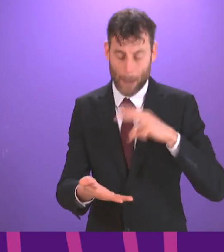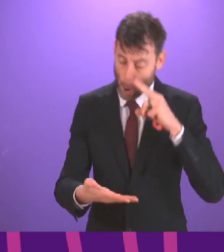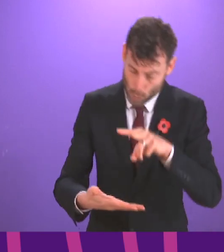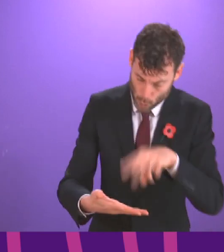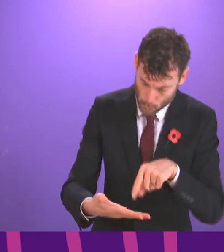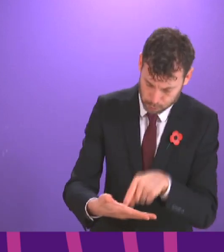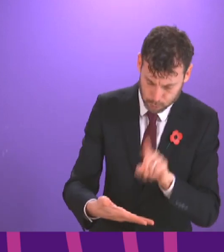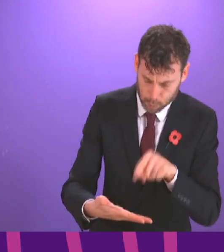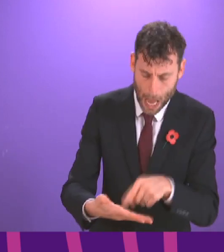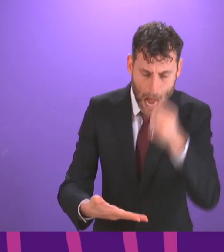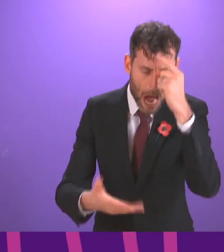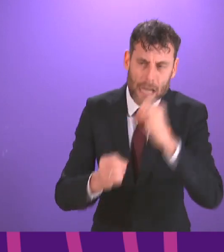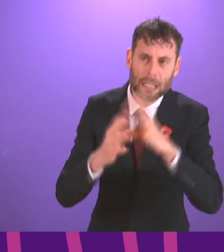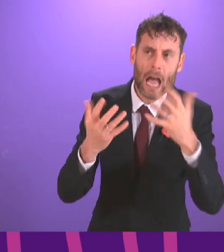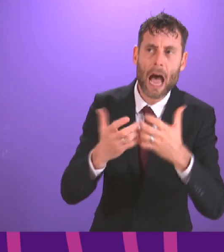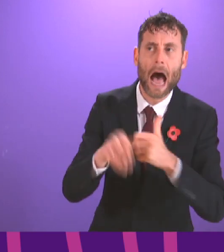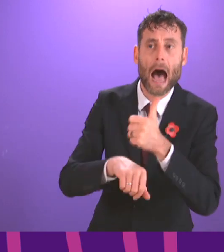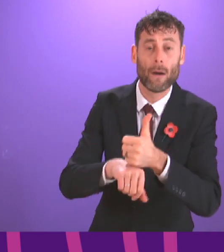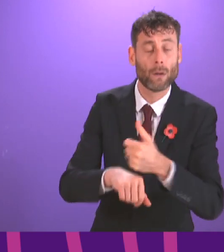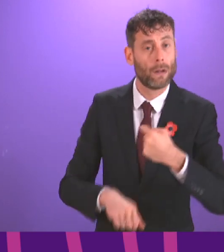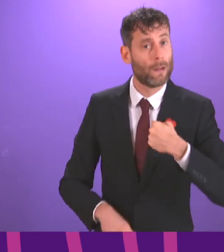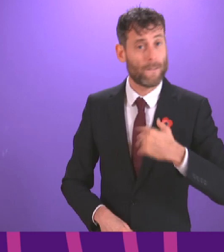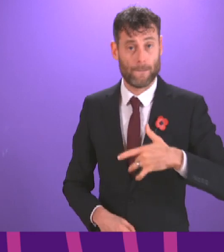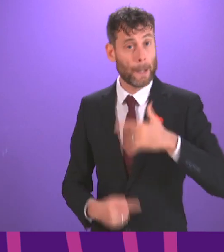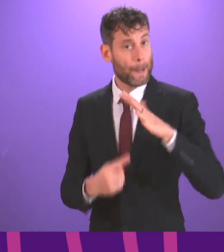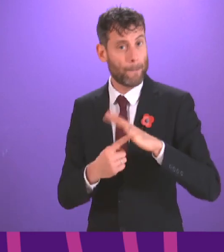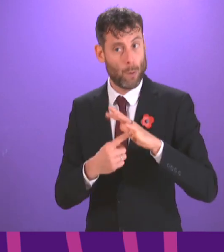Businesses are already at the heart of this. I appreciate that, in the circumstances that